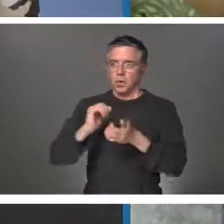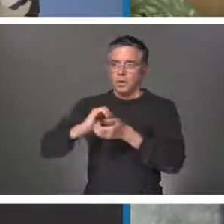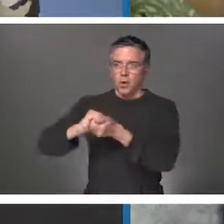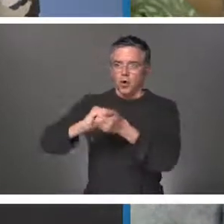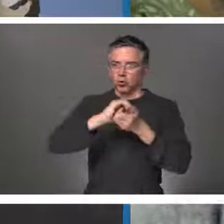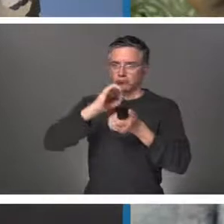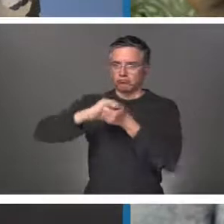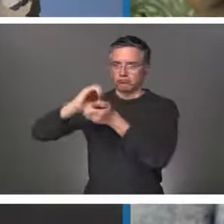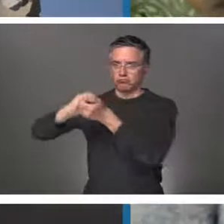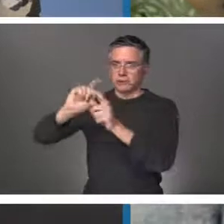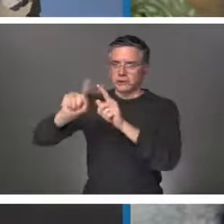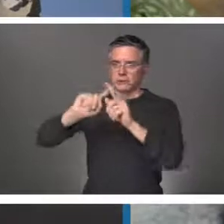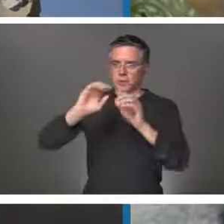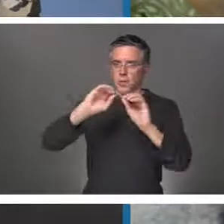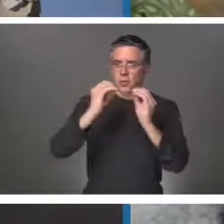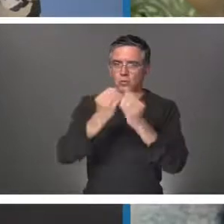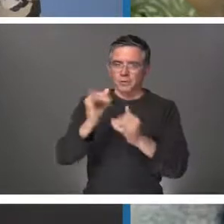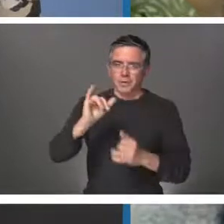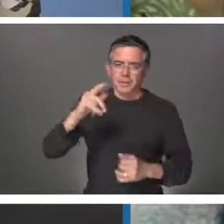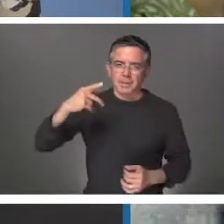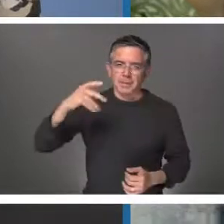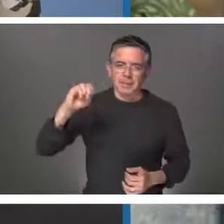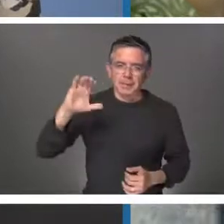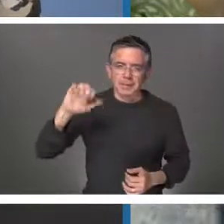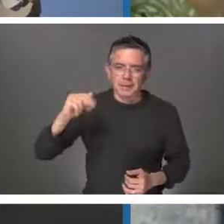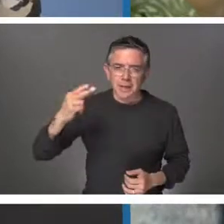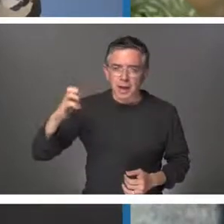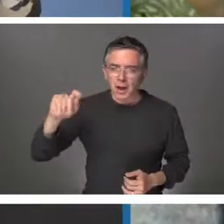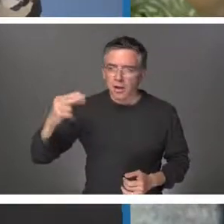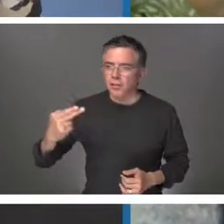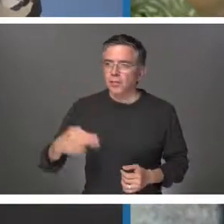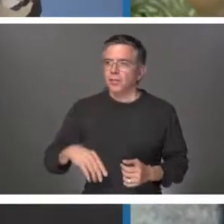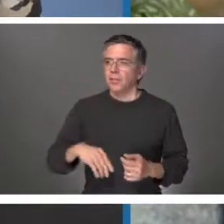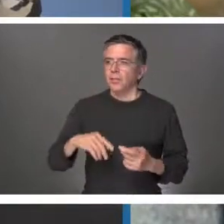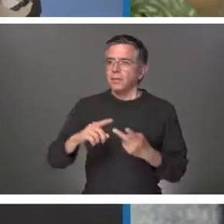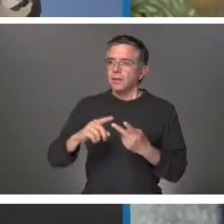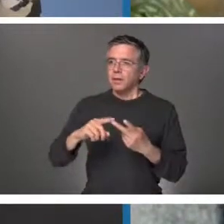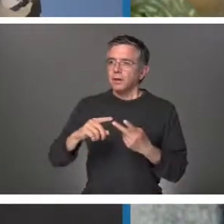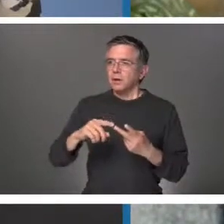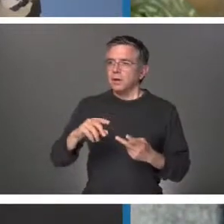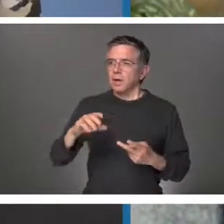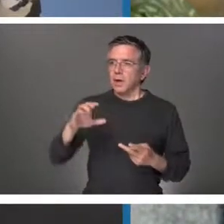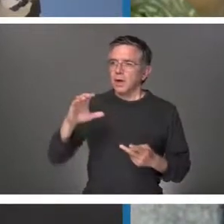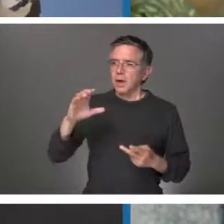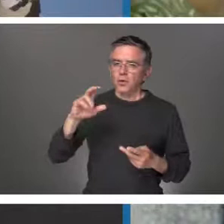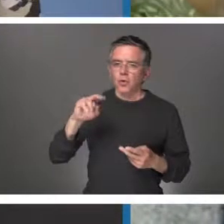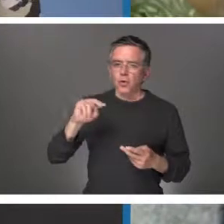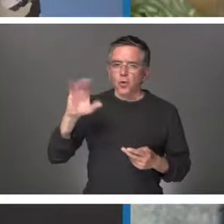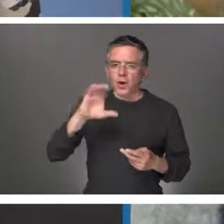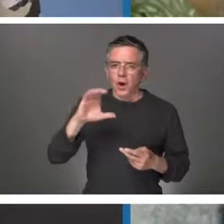and Unity Care and Sea Mar, and many others, and we're hoping soon we have a pharmacy chain